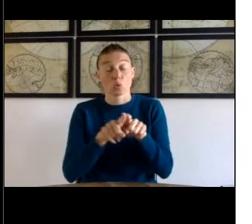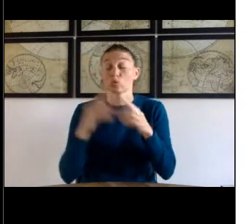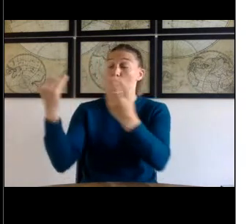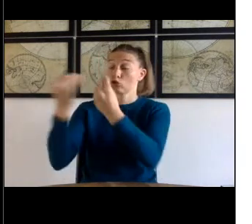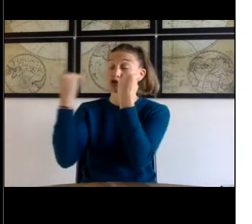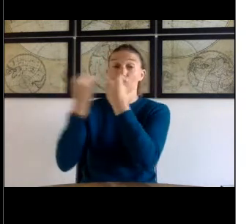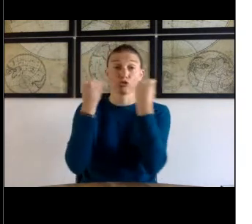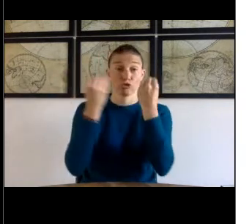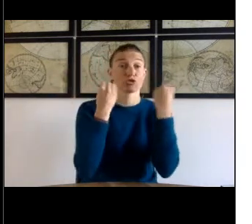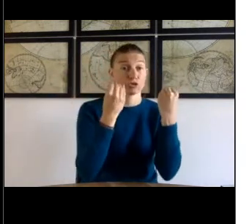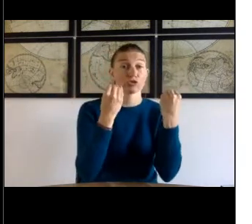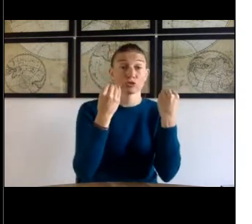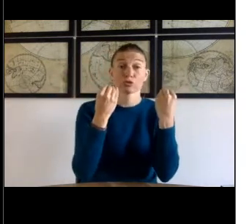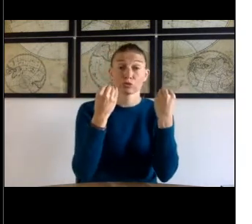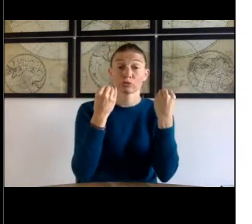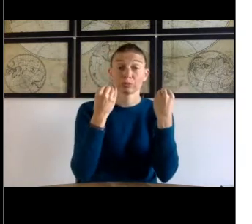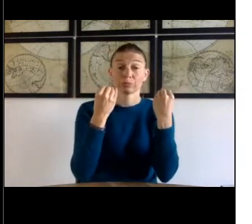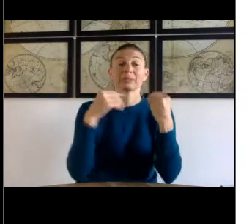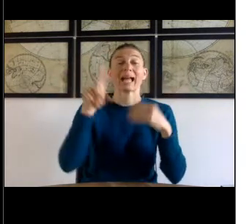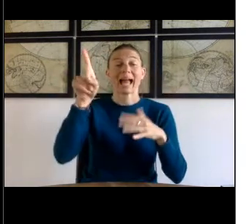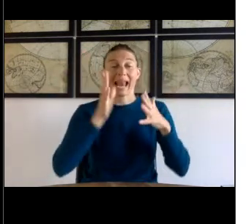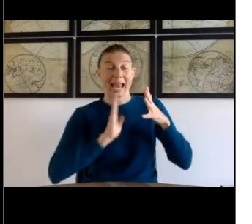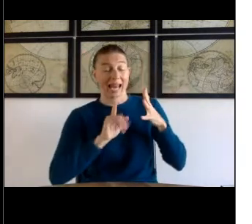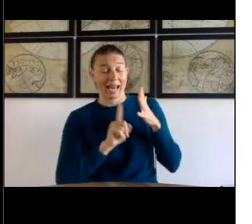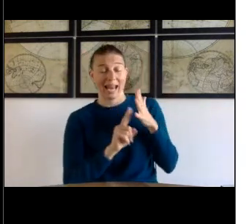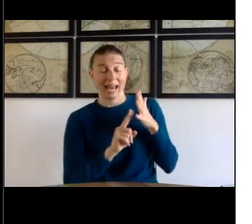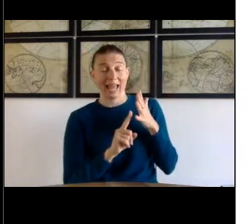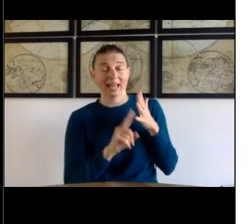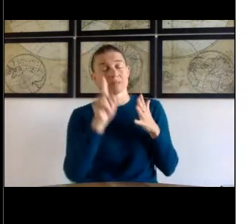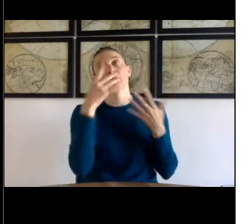And last, but very important, we're receiving training